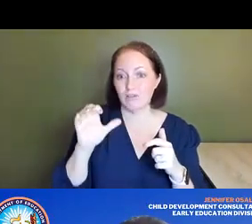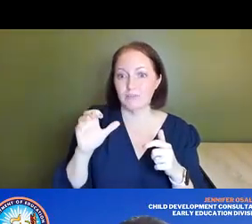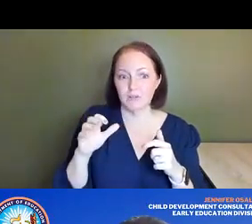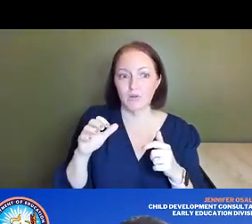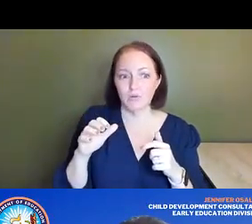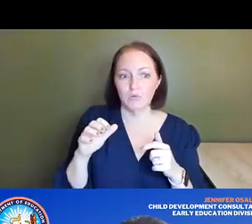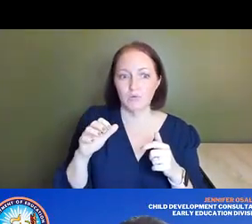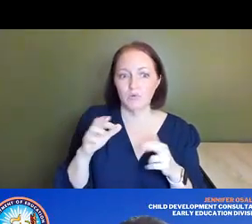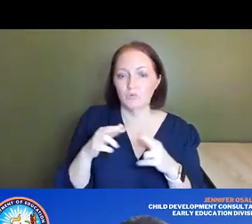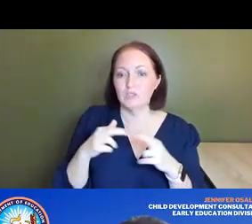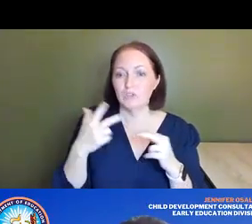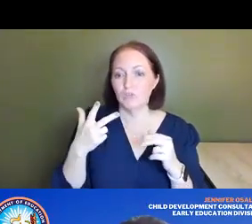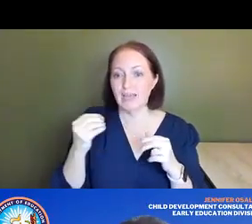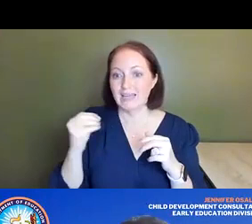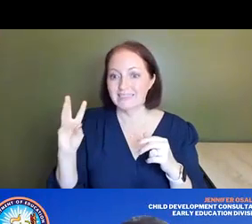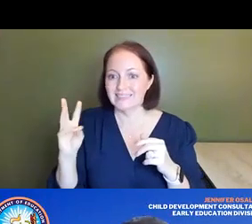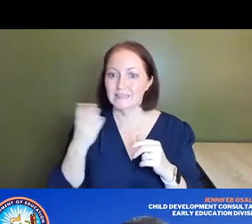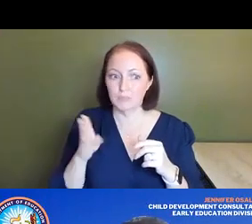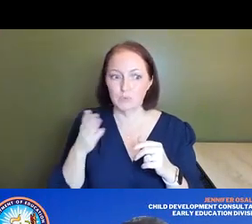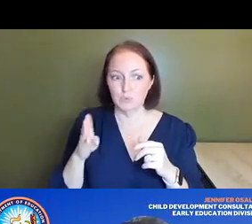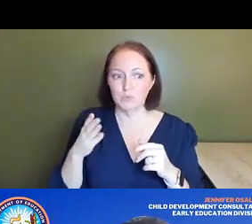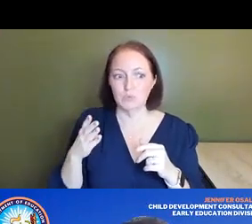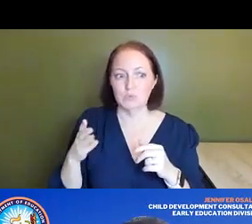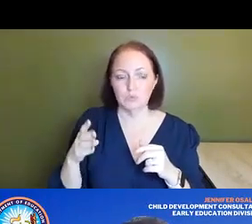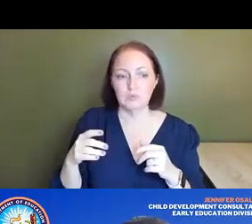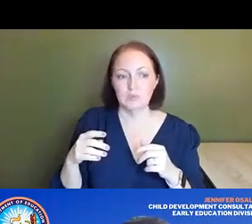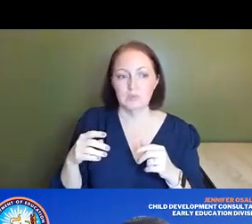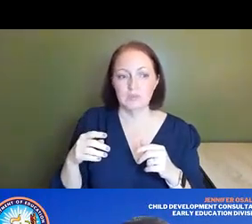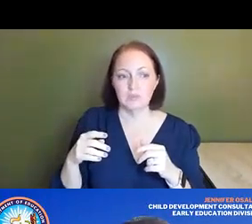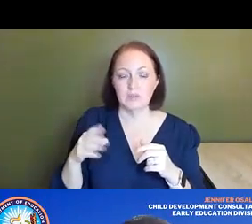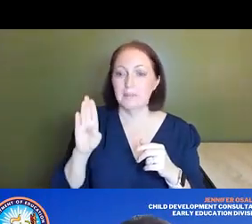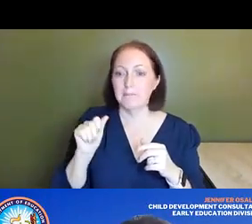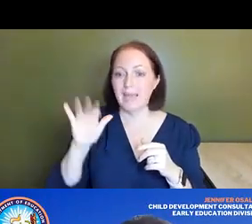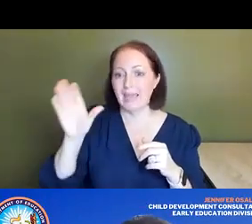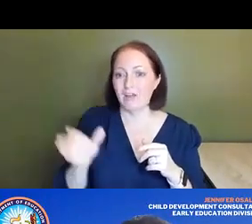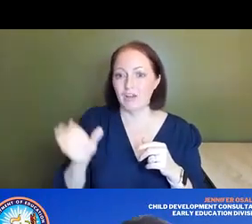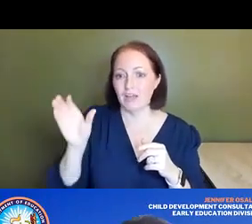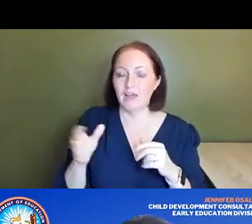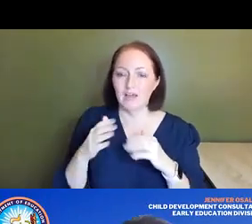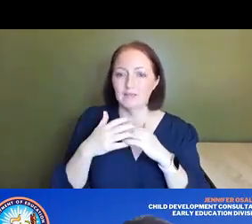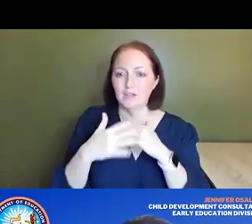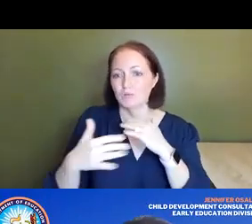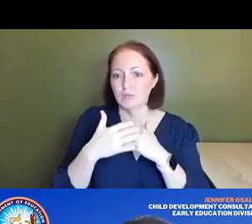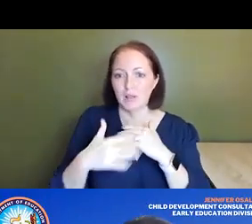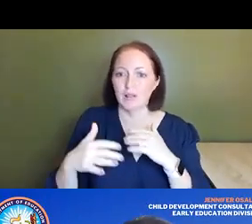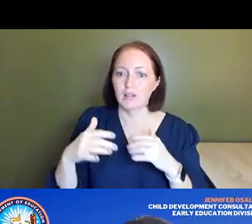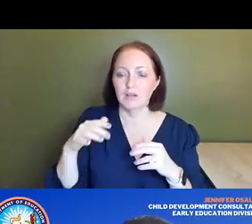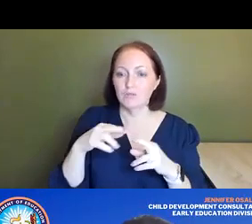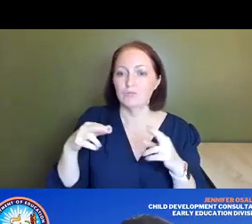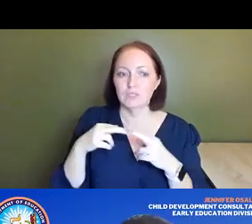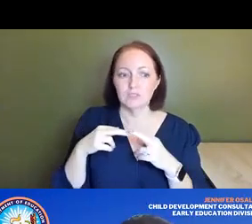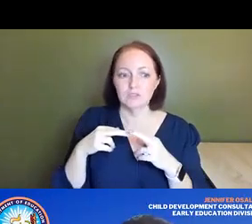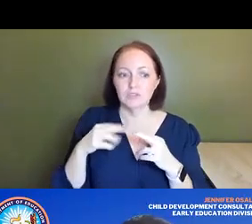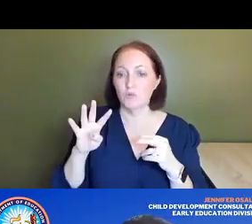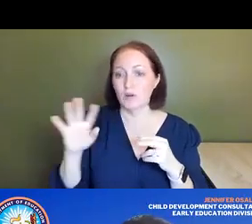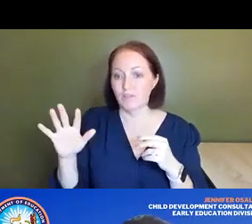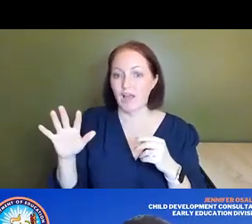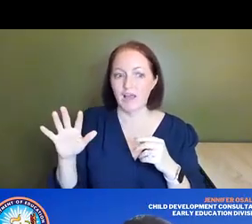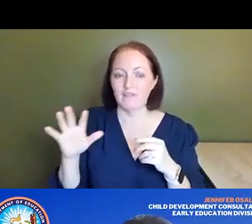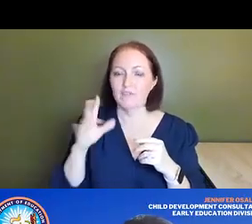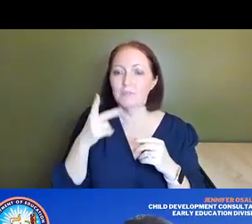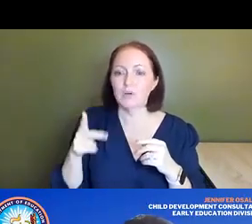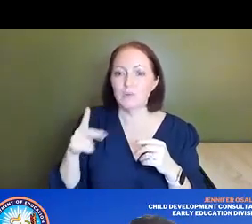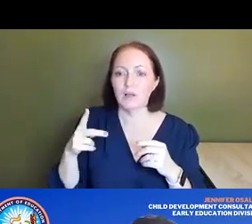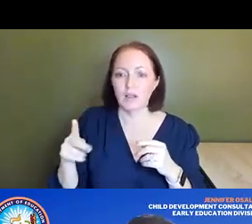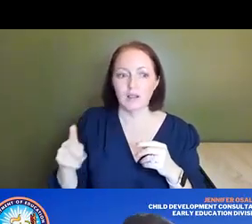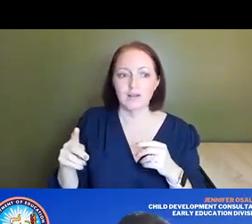and 6 in Blue. Bay Area Coastal Region - Regions 4 and 5 are in Purple. The Central Valley